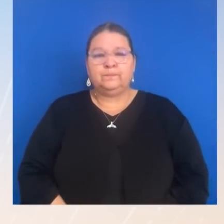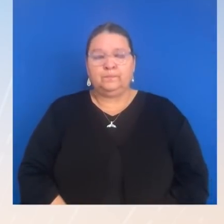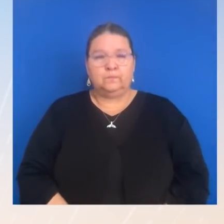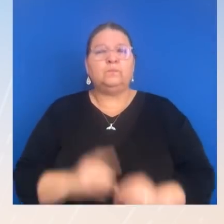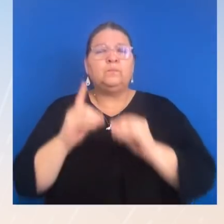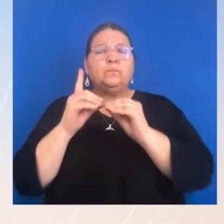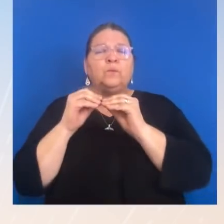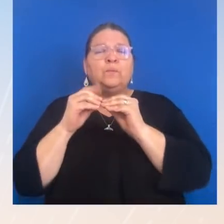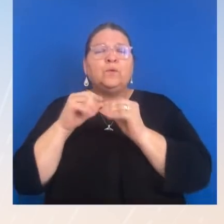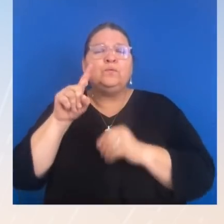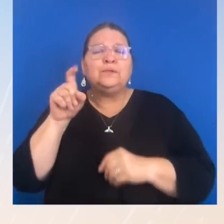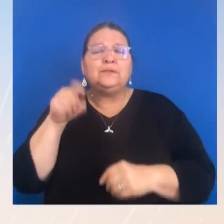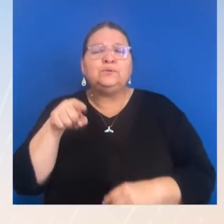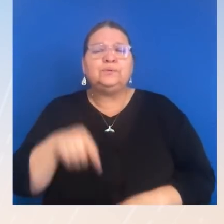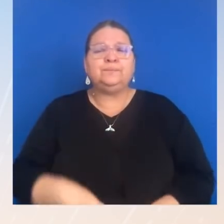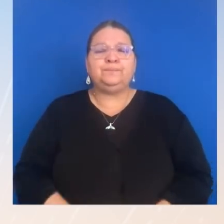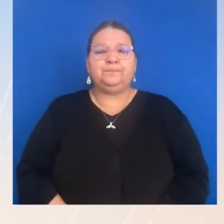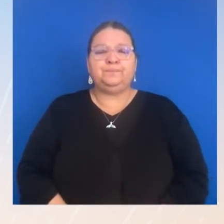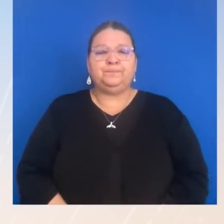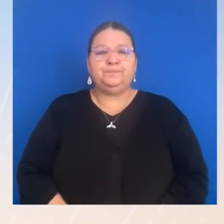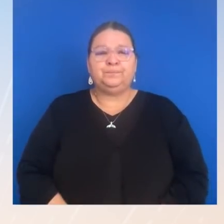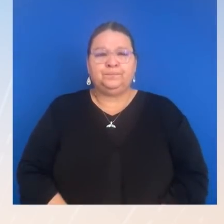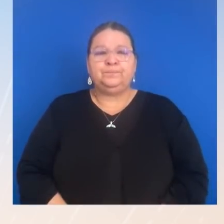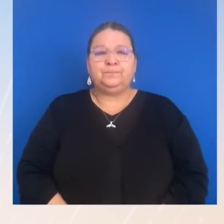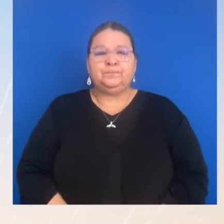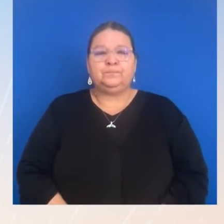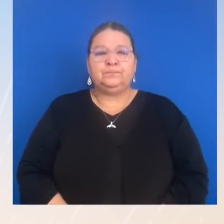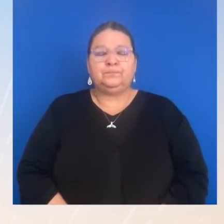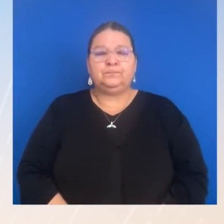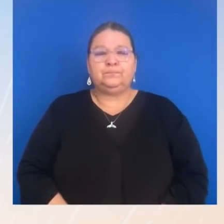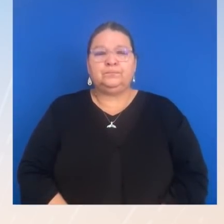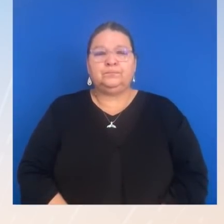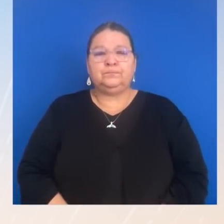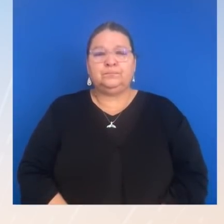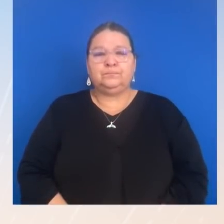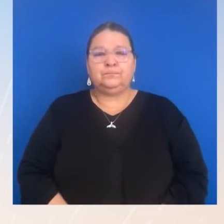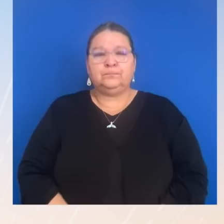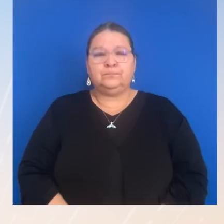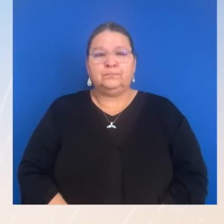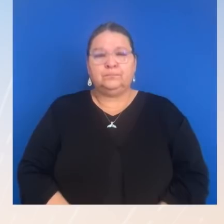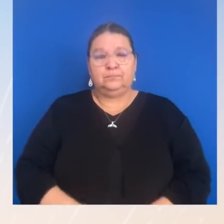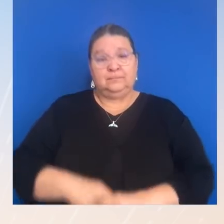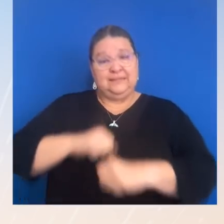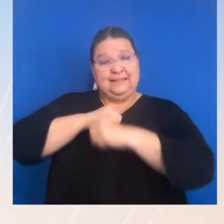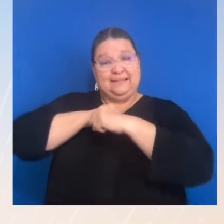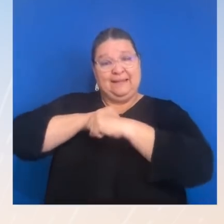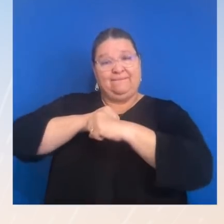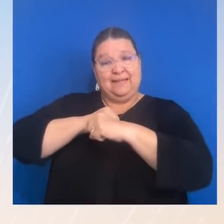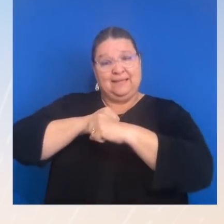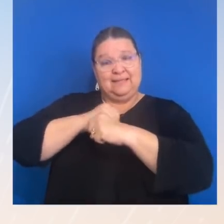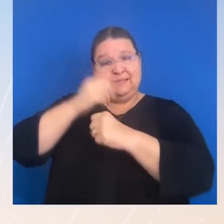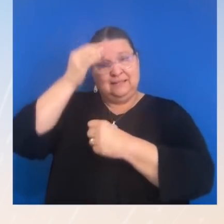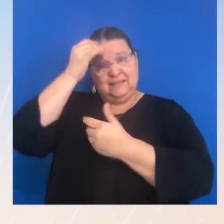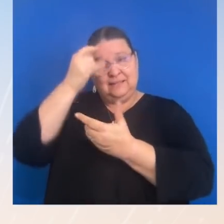The Defense Intelligence Agency -- the director told Congress today that his agency underestimated the Ukrainian military's preparedness